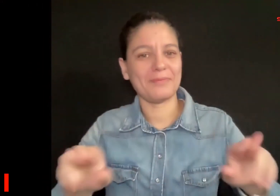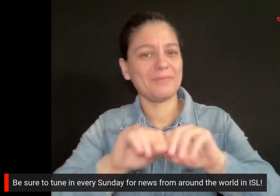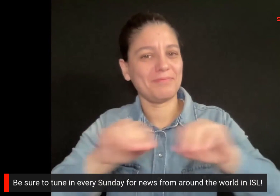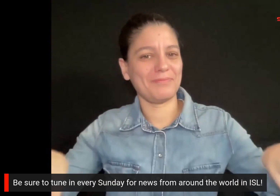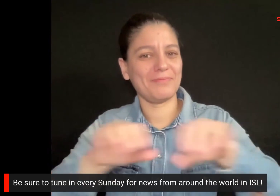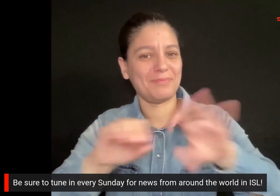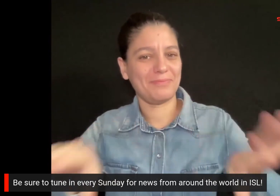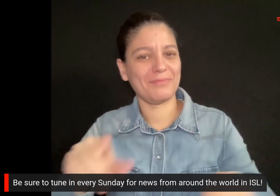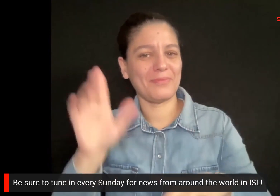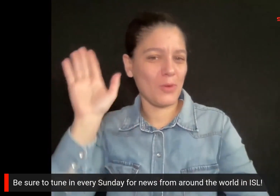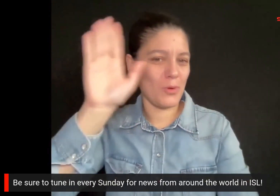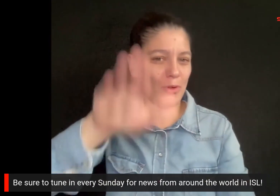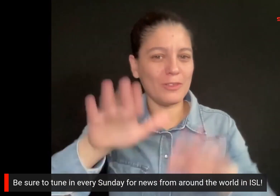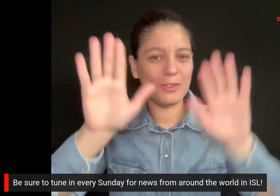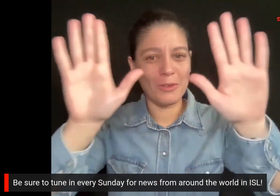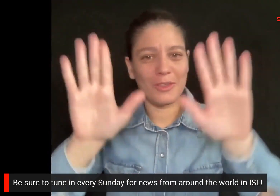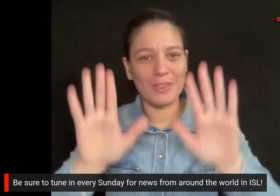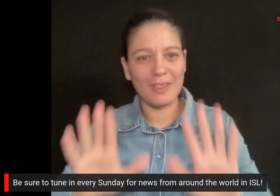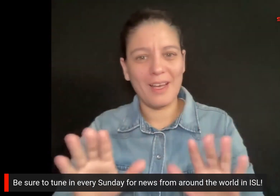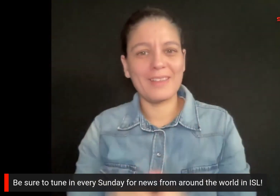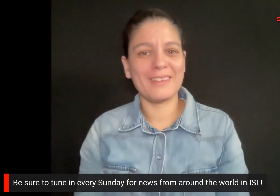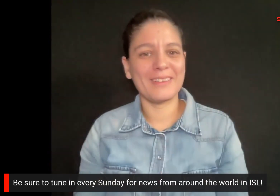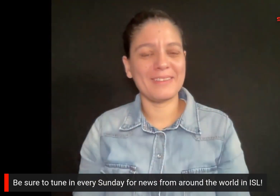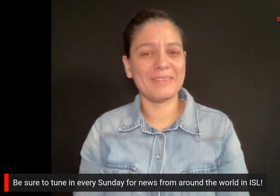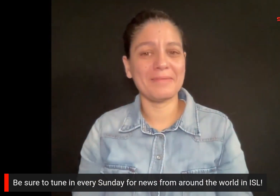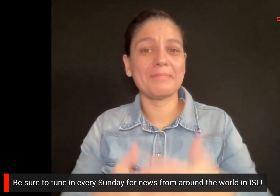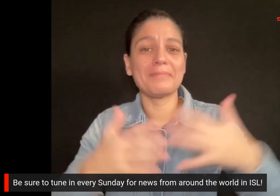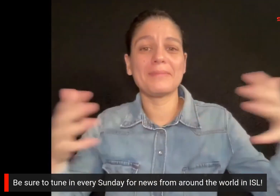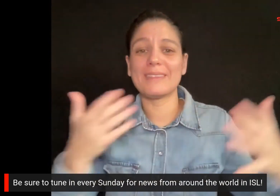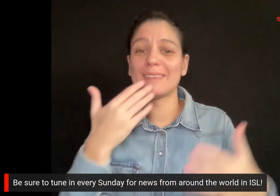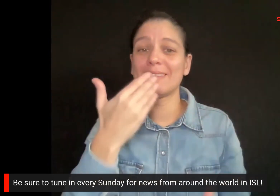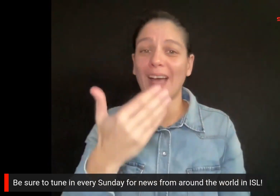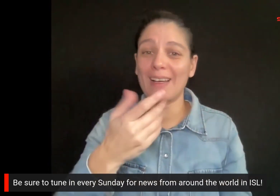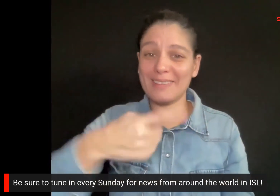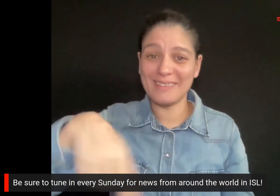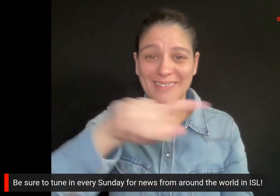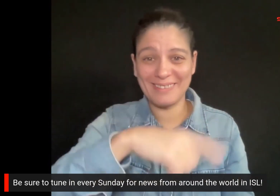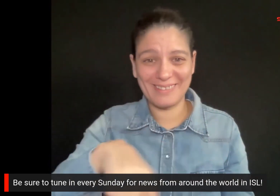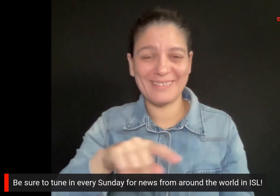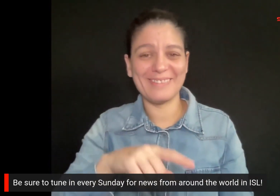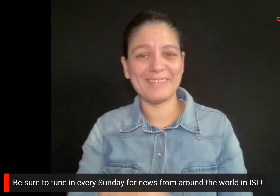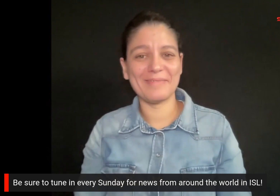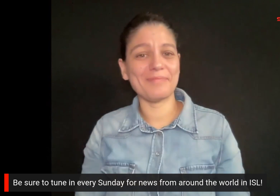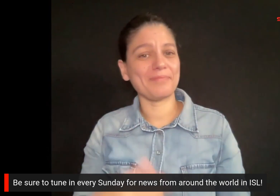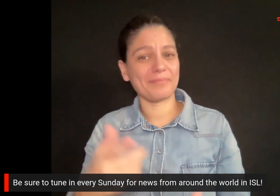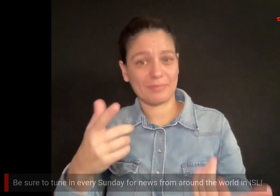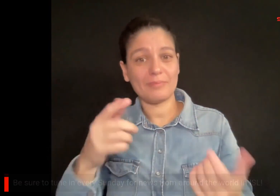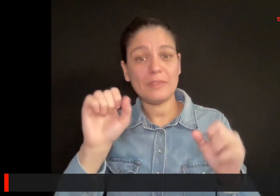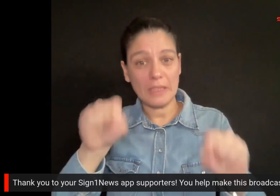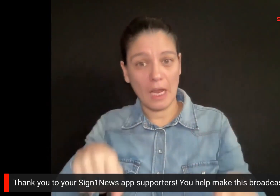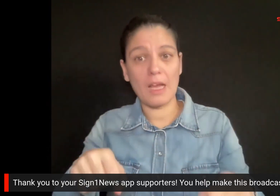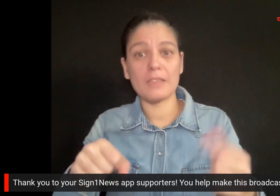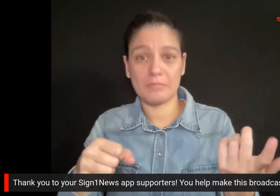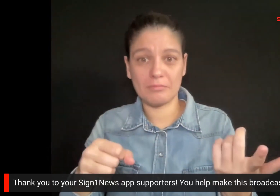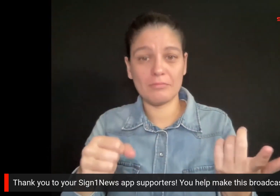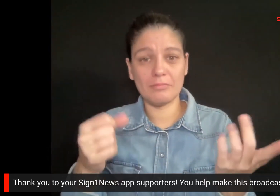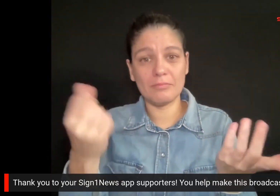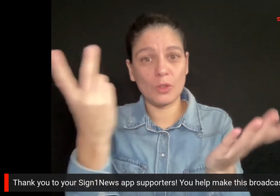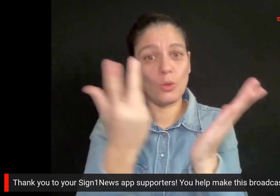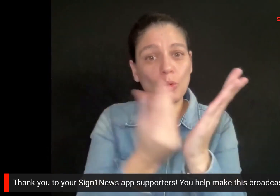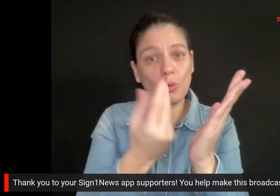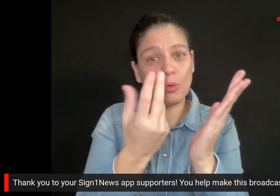every Sunday a big thank you to our Sign1News app supporters you can download the Sign1News